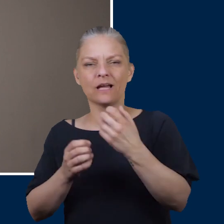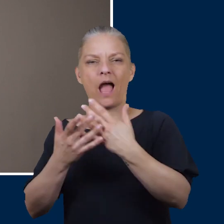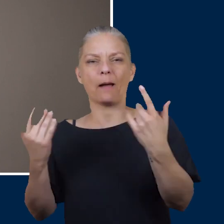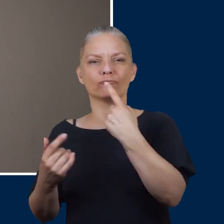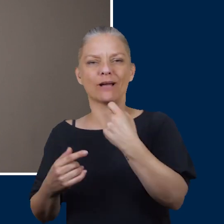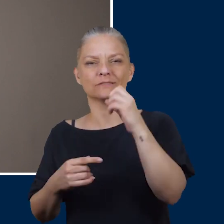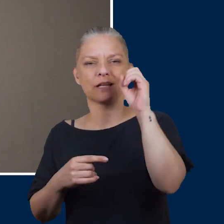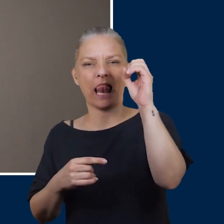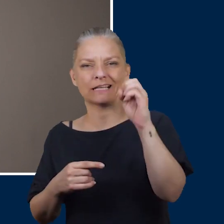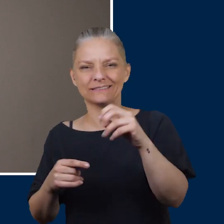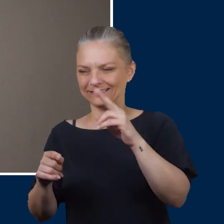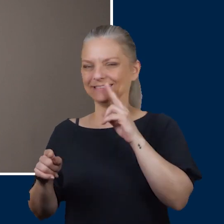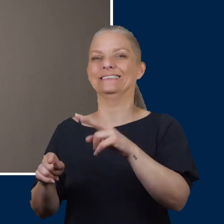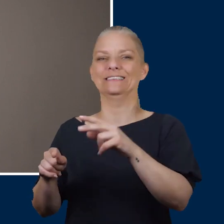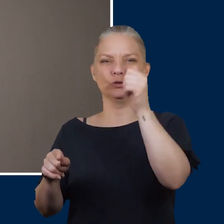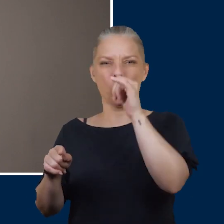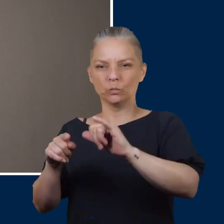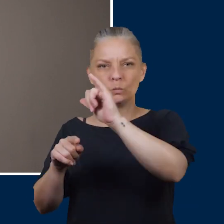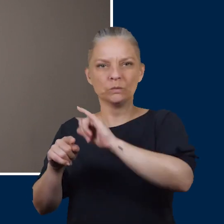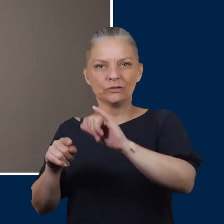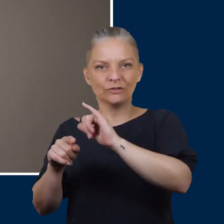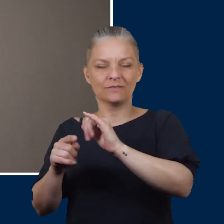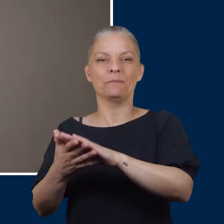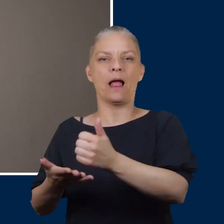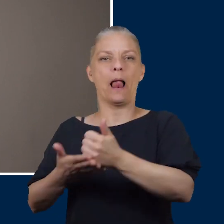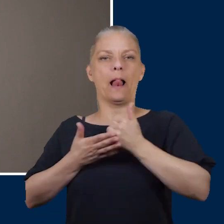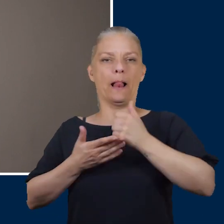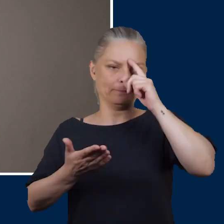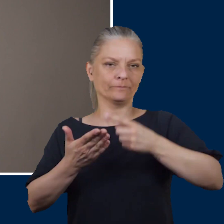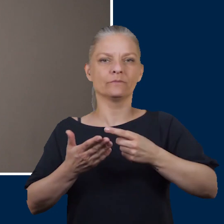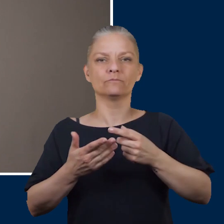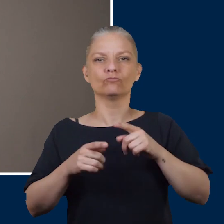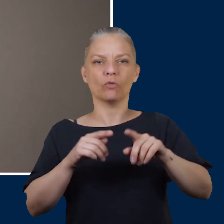You can gauge how healthy your food is by looking at how many green or red boxes it has.